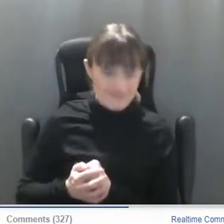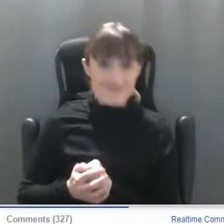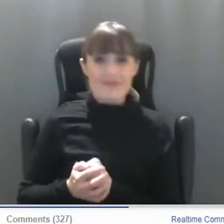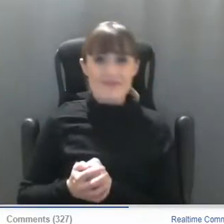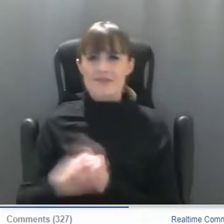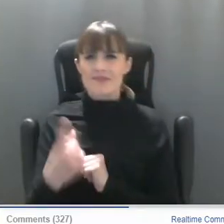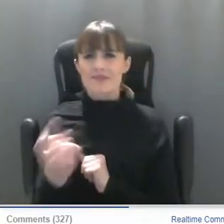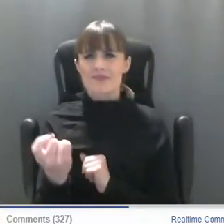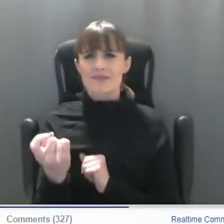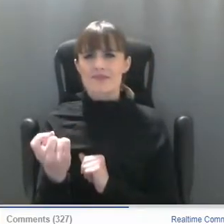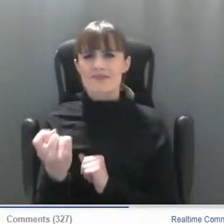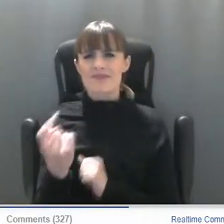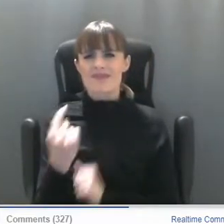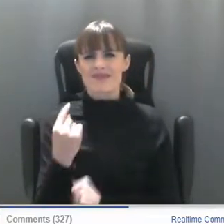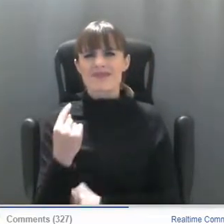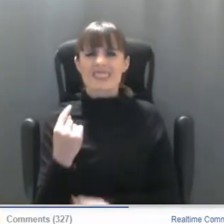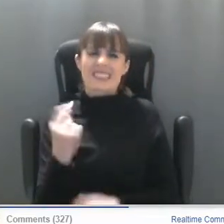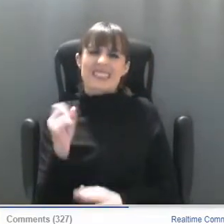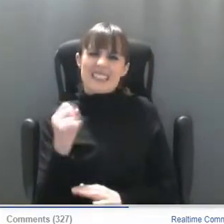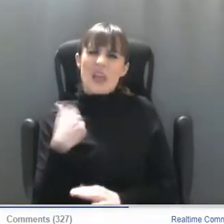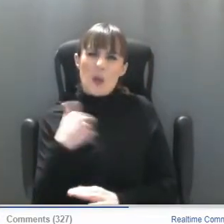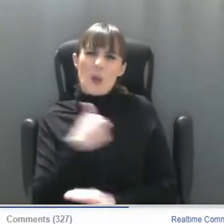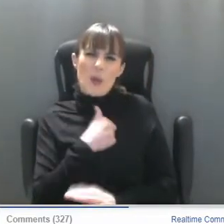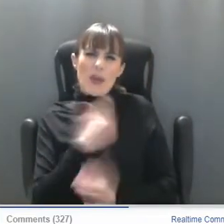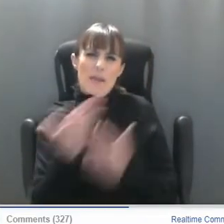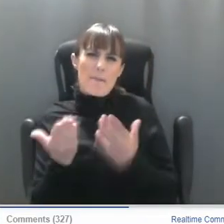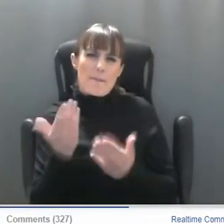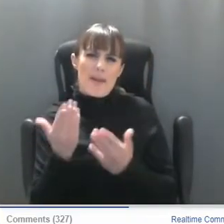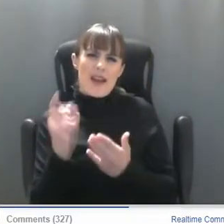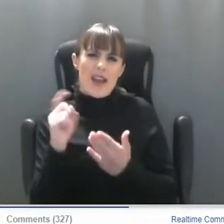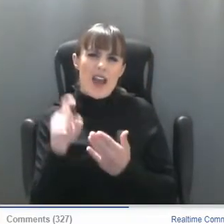close off some of this spot, because when they start doing their training